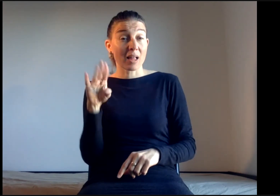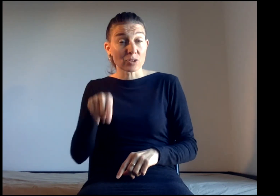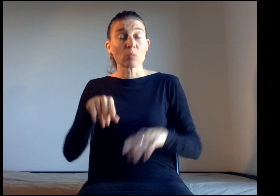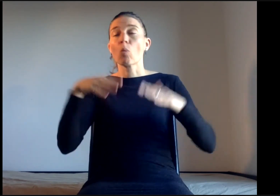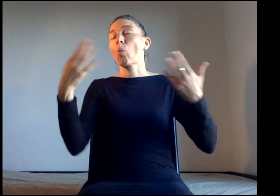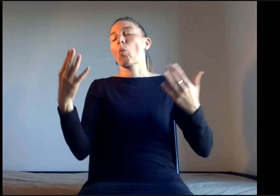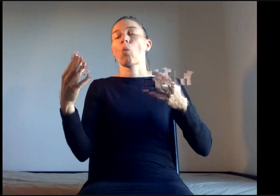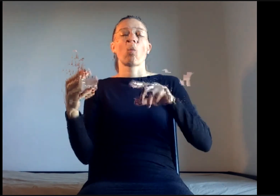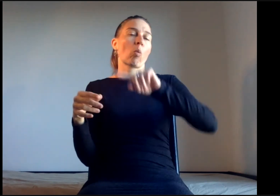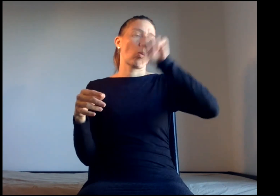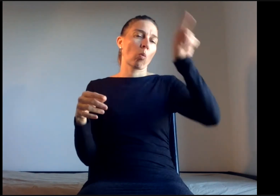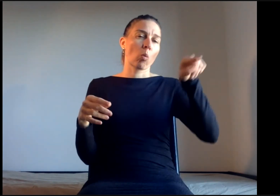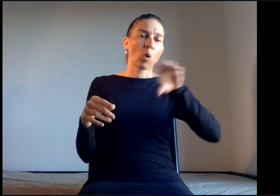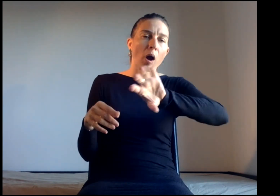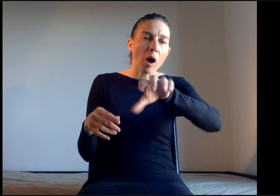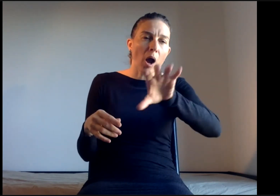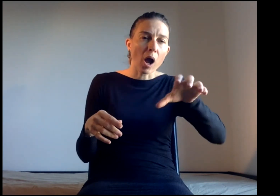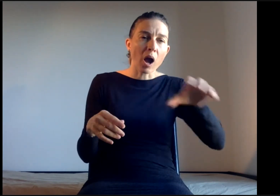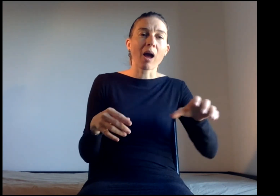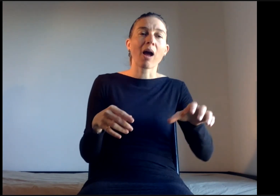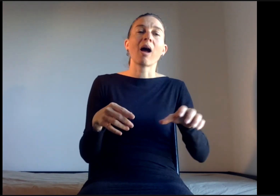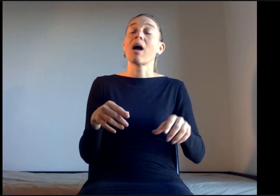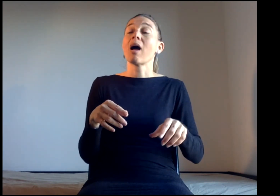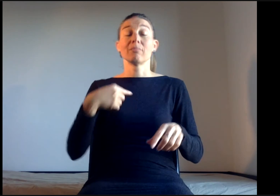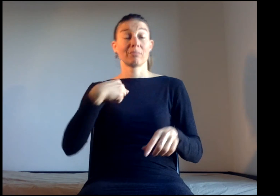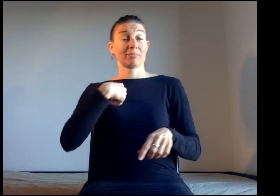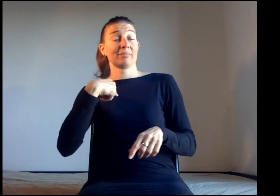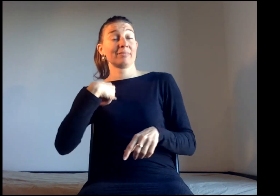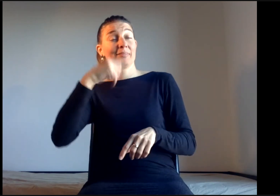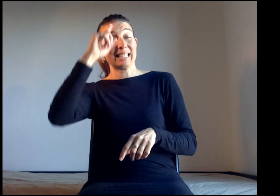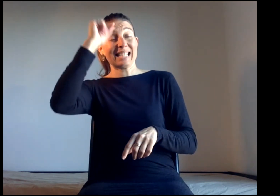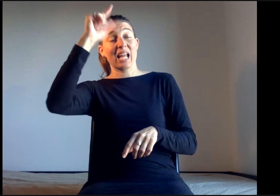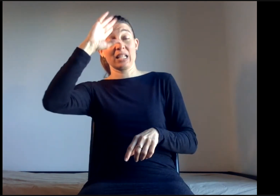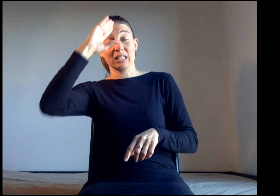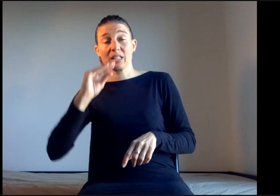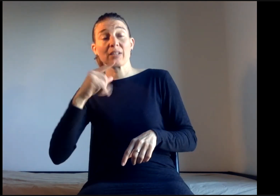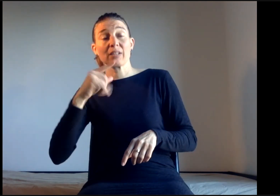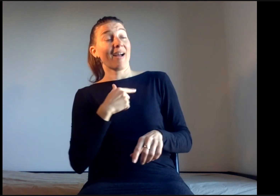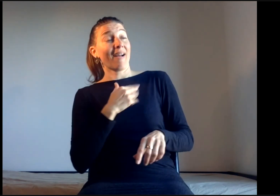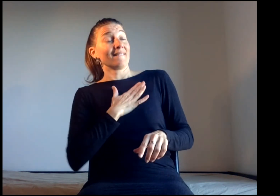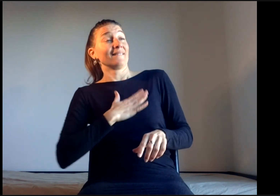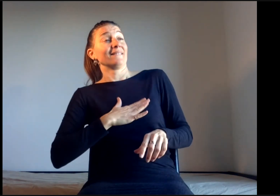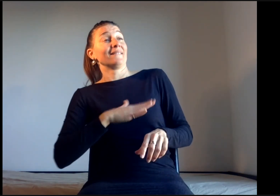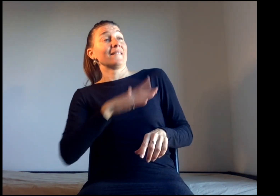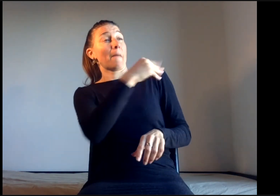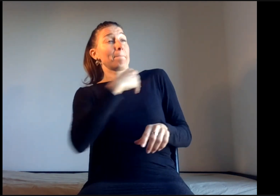when someone was denied medical care because they screamed too much.